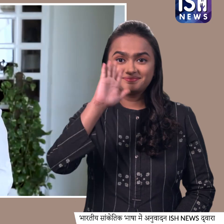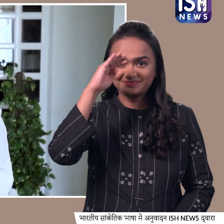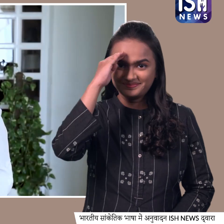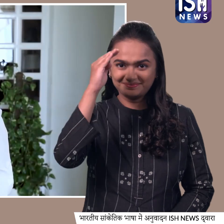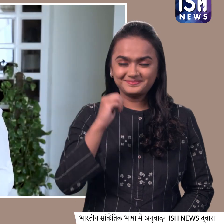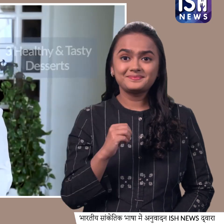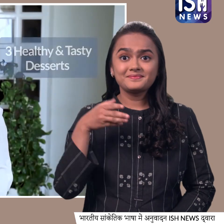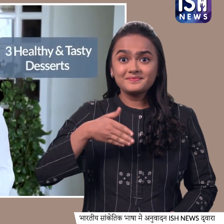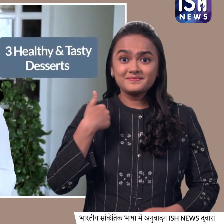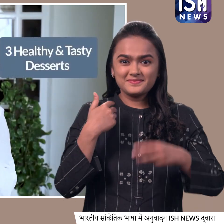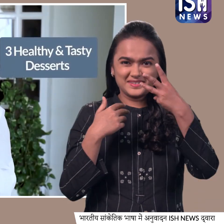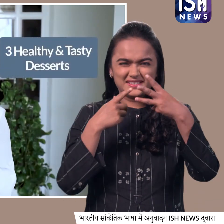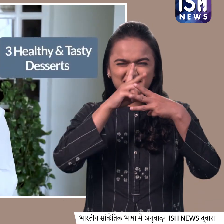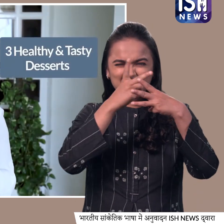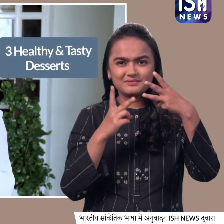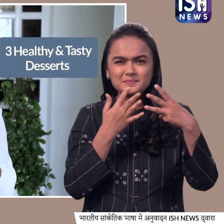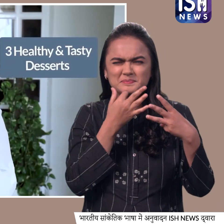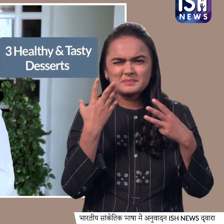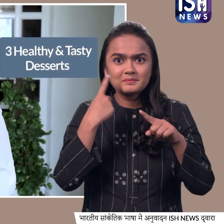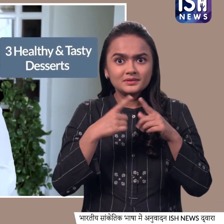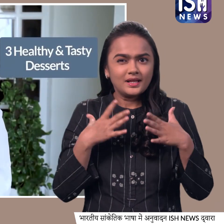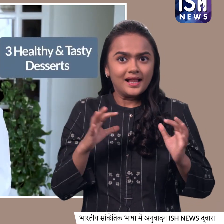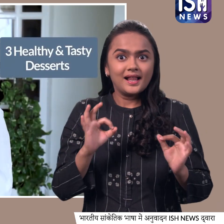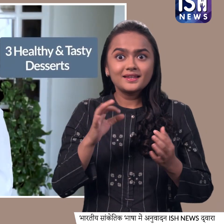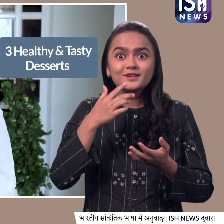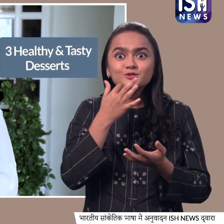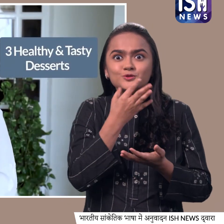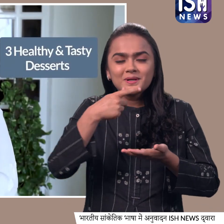Hi! Today we are going to learn to make 3 very tasty and healthy desserts.